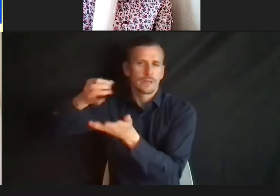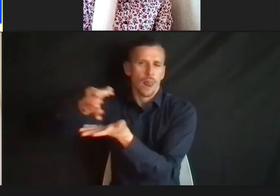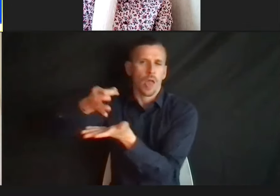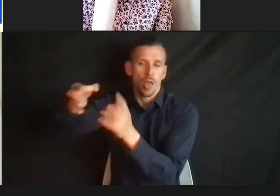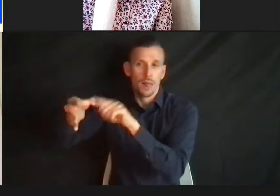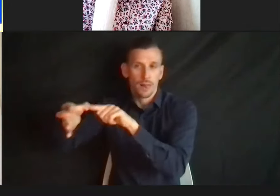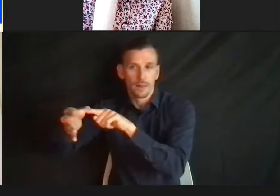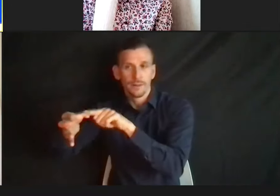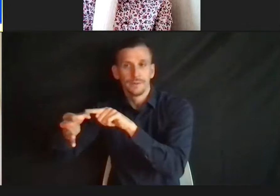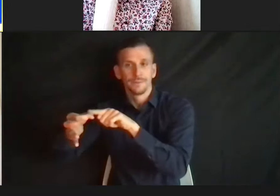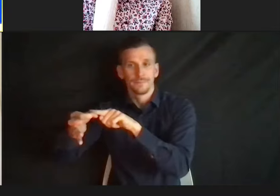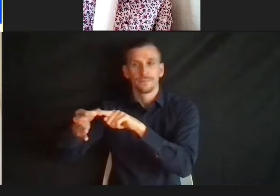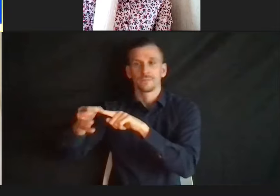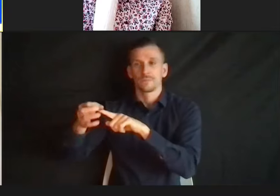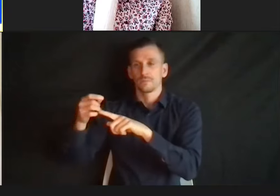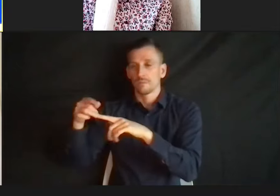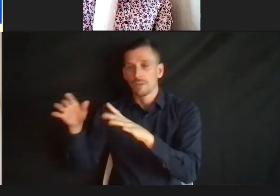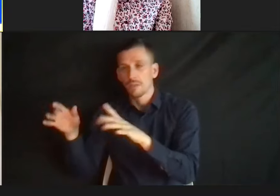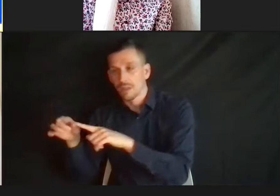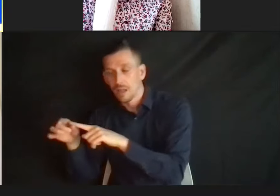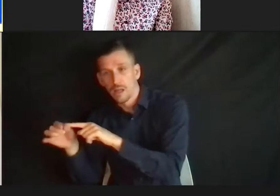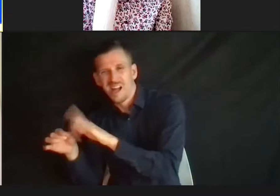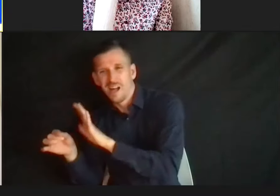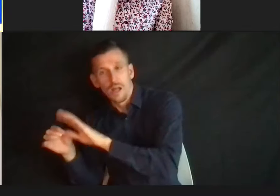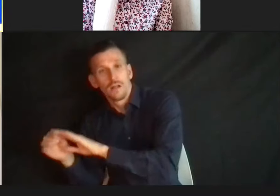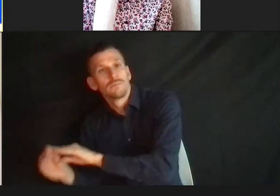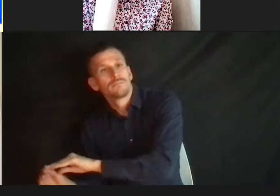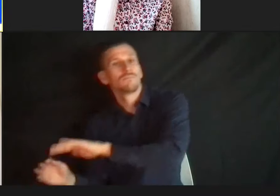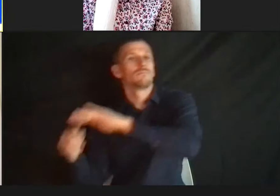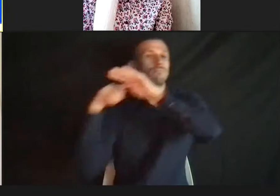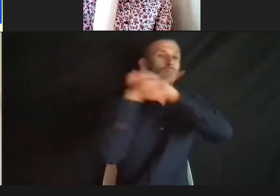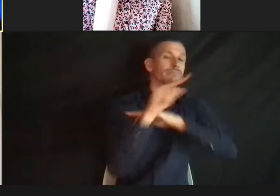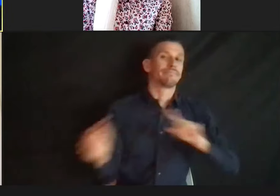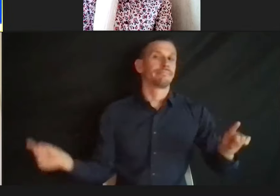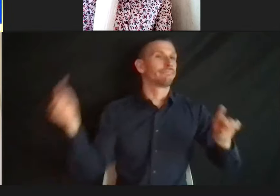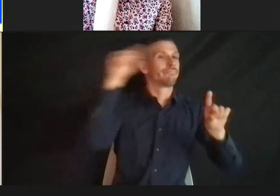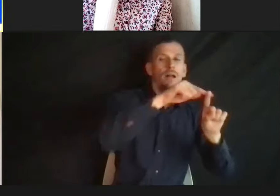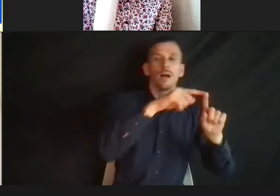can be an important source of knowledge and support in times of crisis. How can we